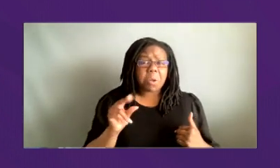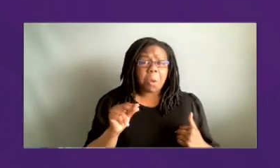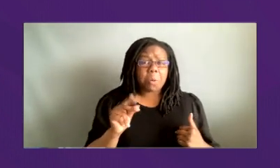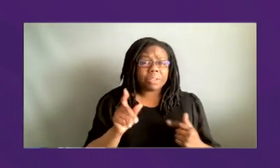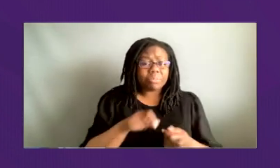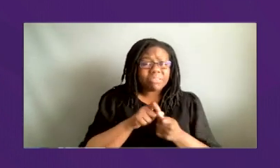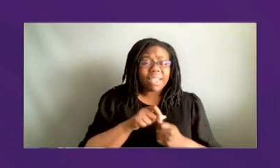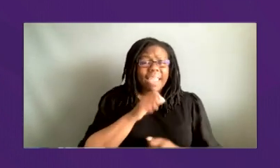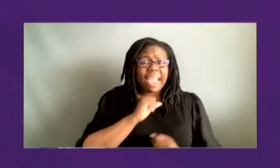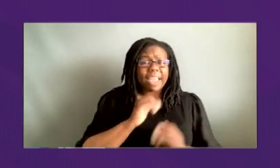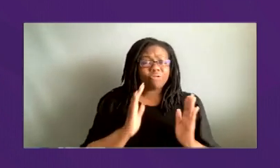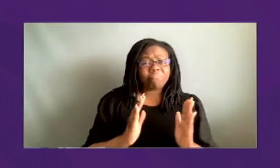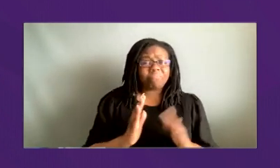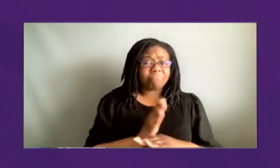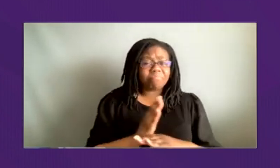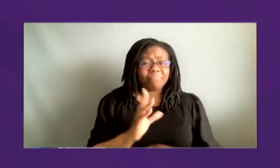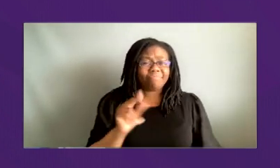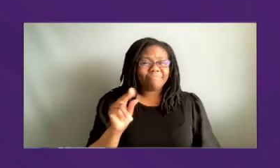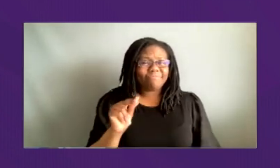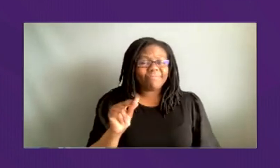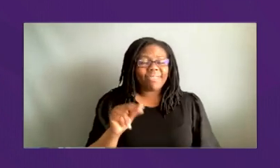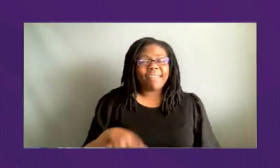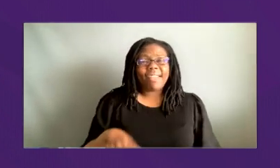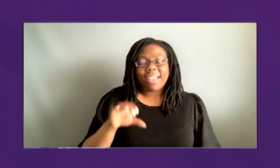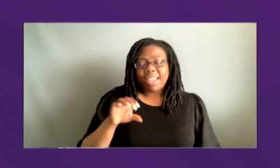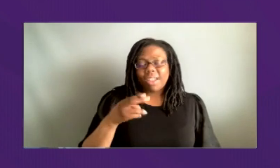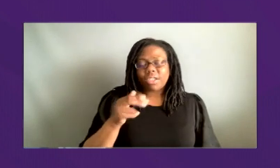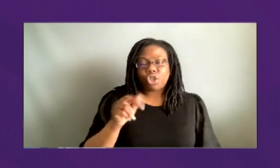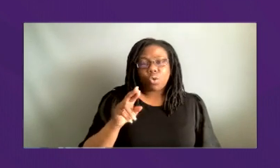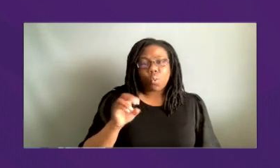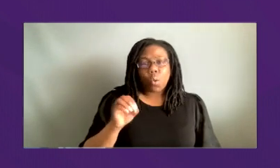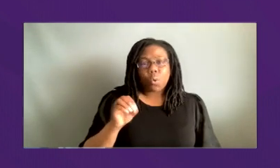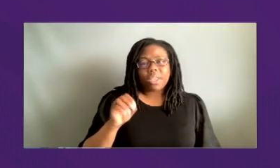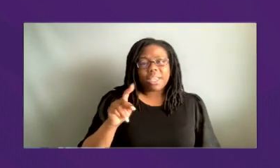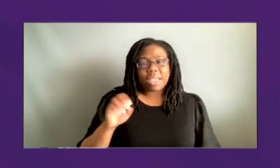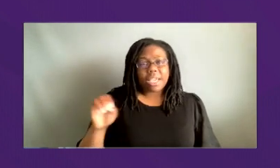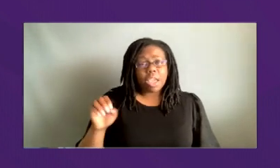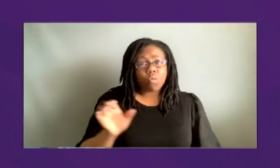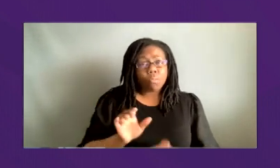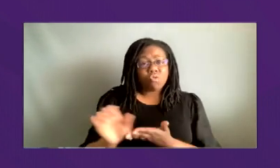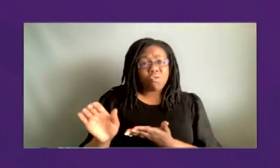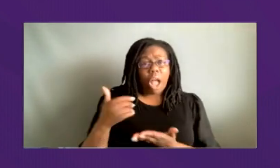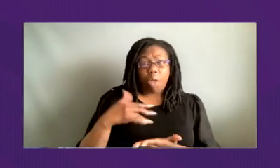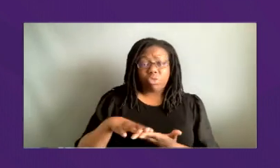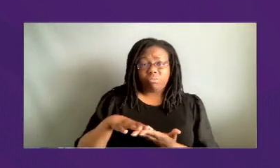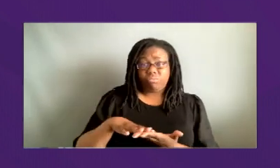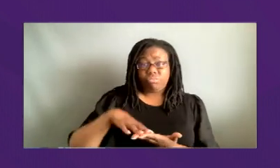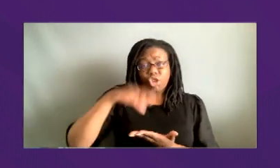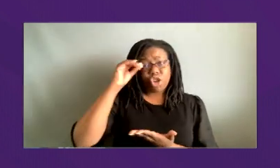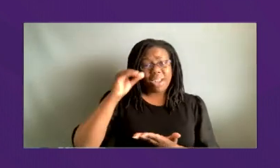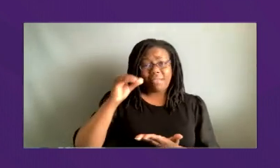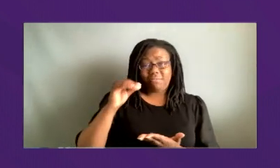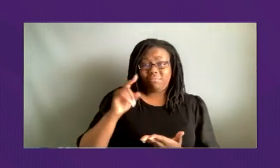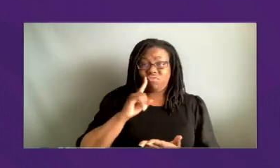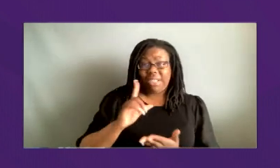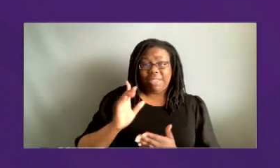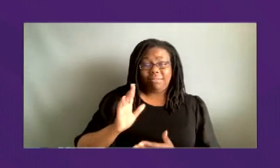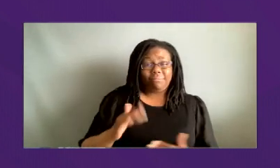removal at a very early age. So I think as long as you go about it in a respective way,